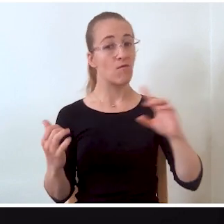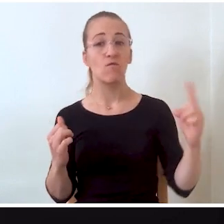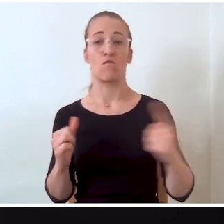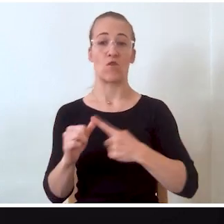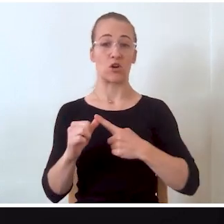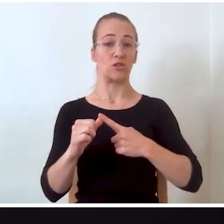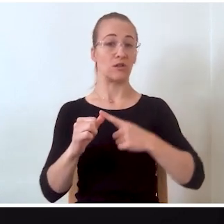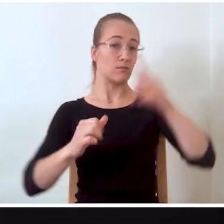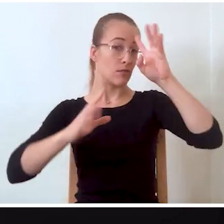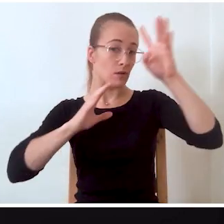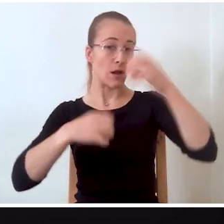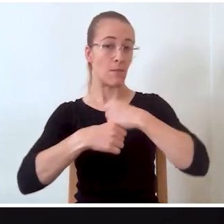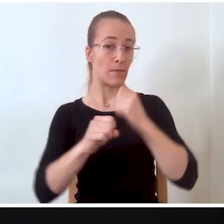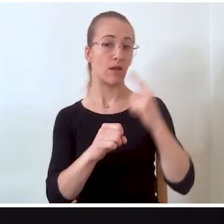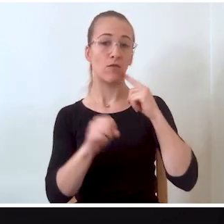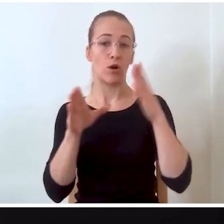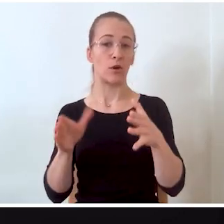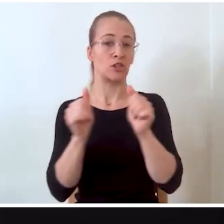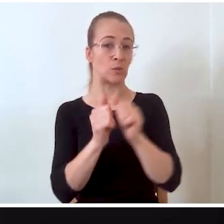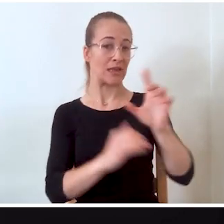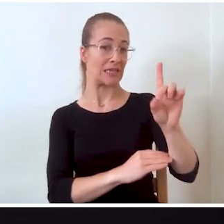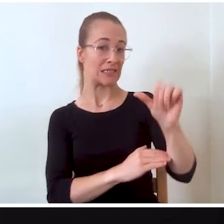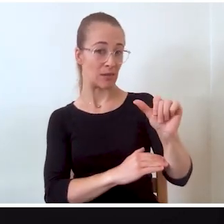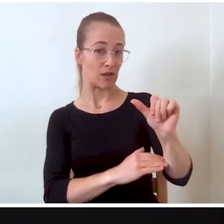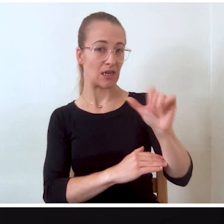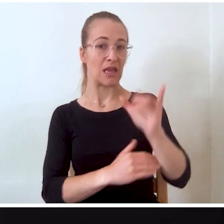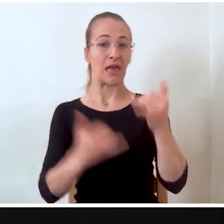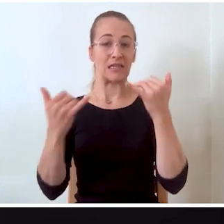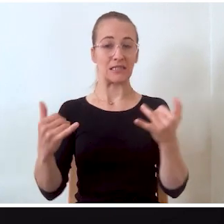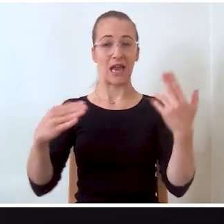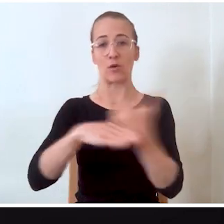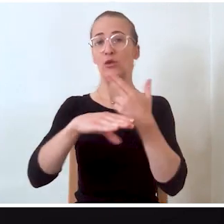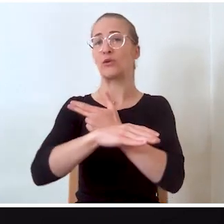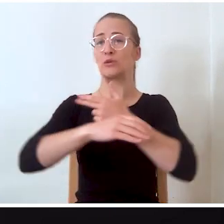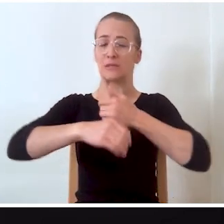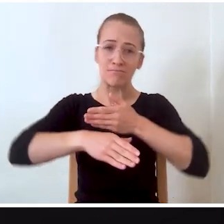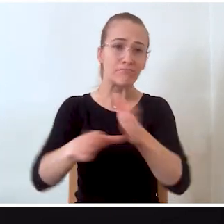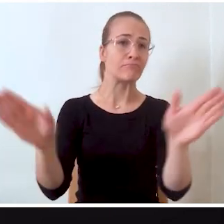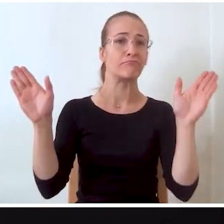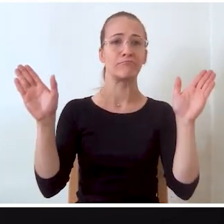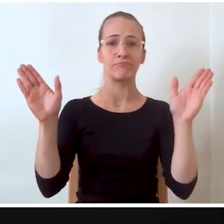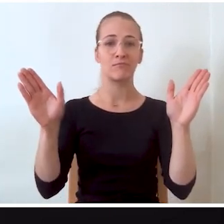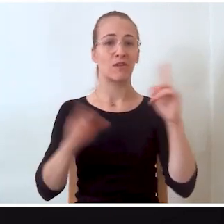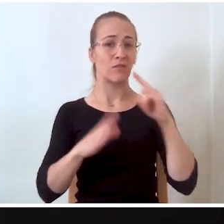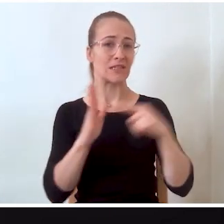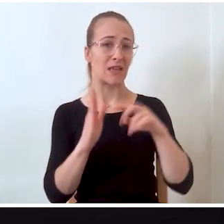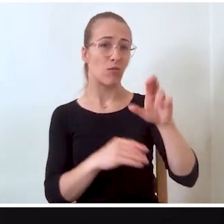even created for a person with a disability, which is now being used all over. Like I think about ramps, I think about text,